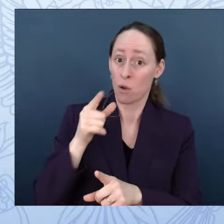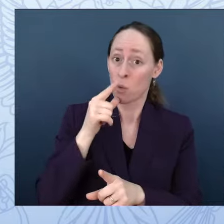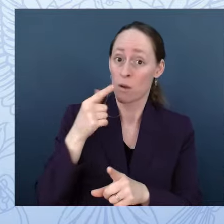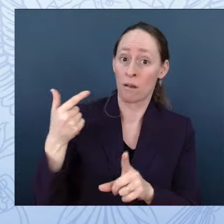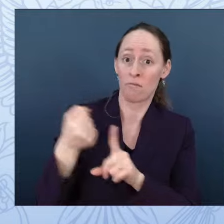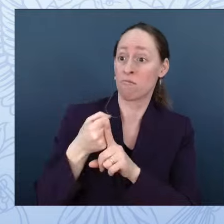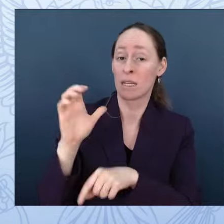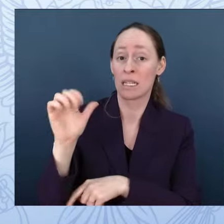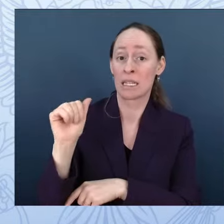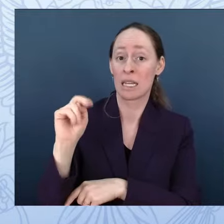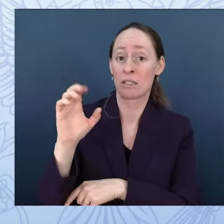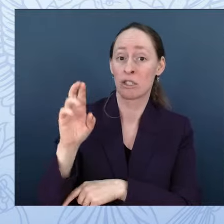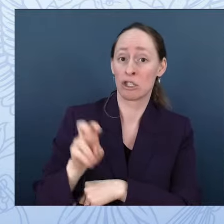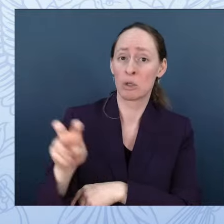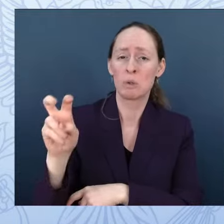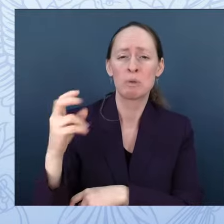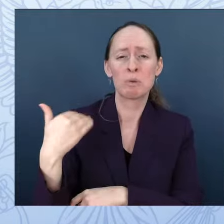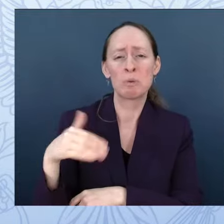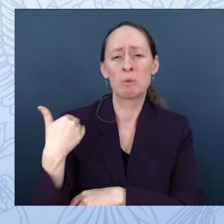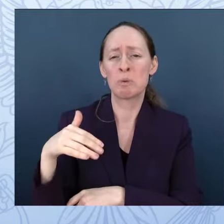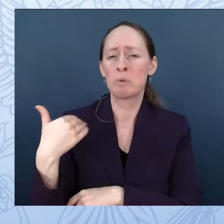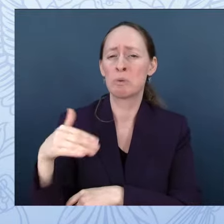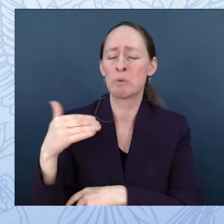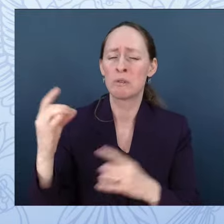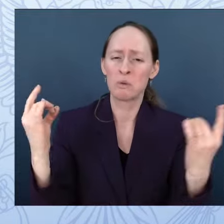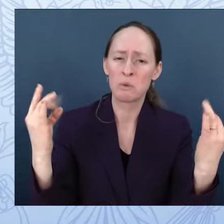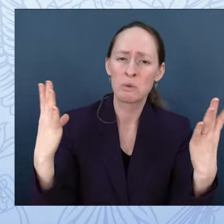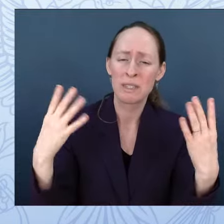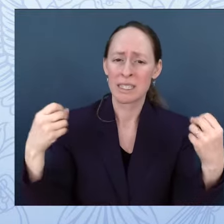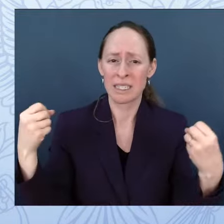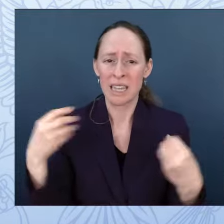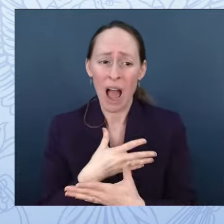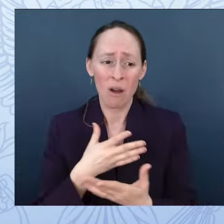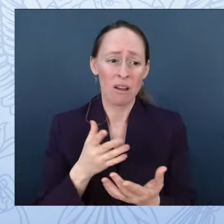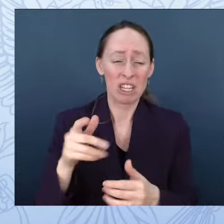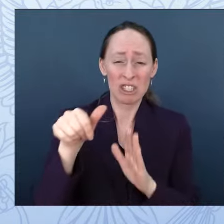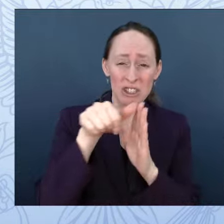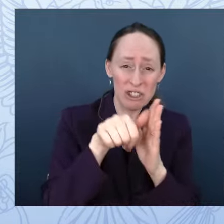and terrifying procedures. That is why I am so grateful to be here today